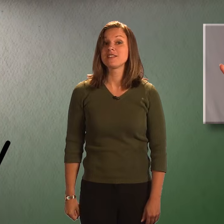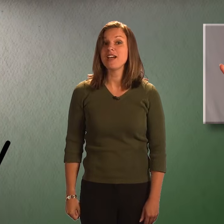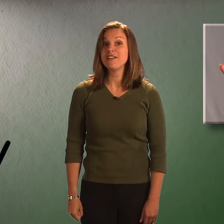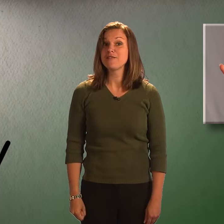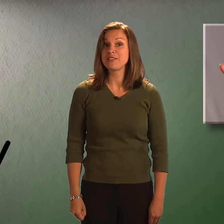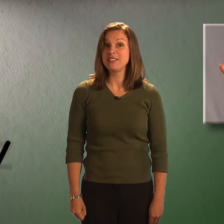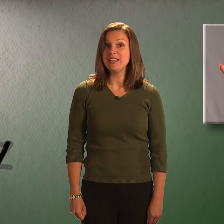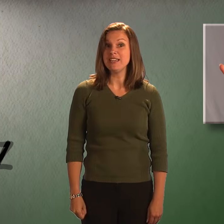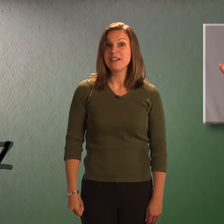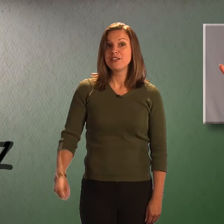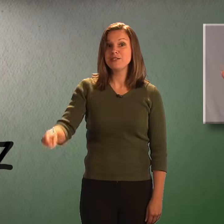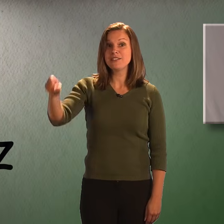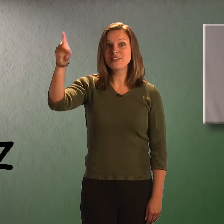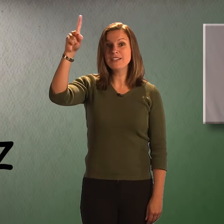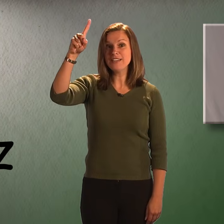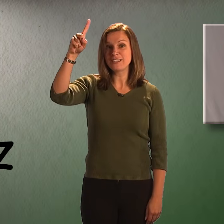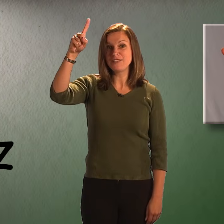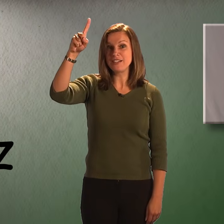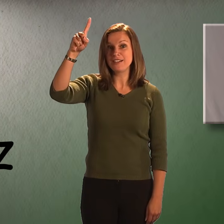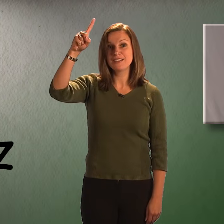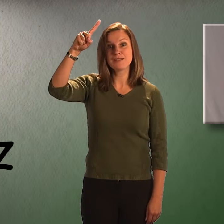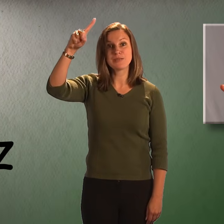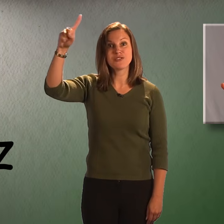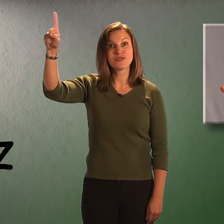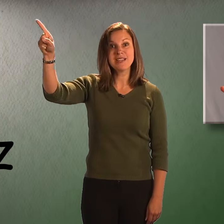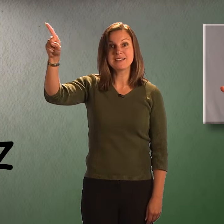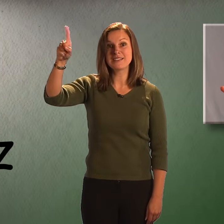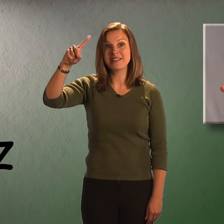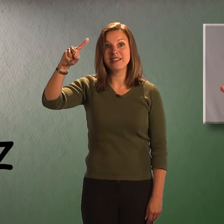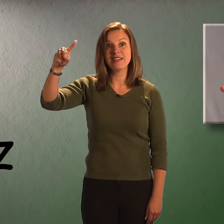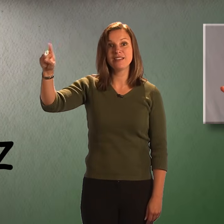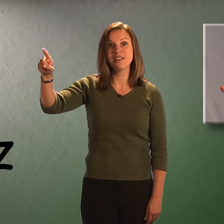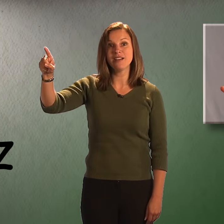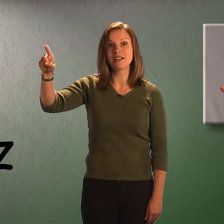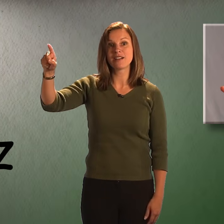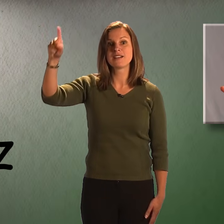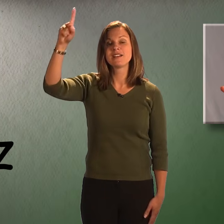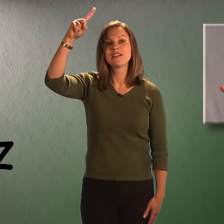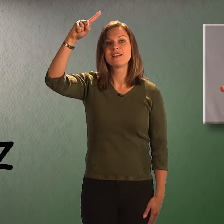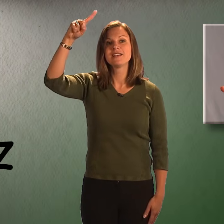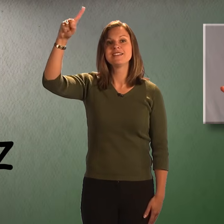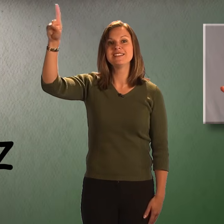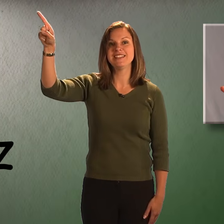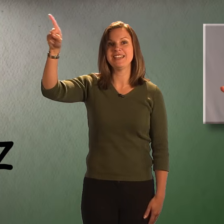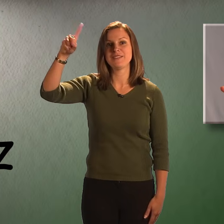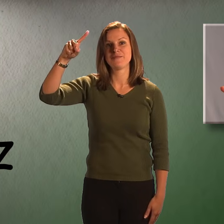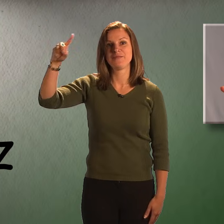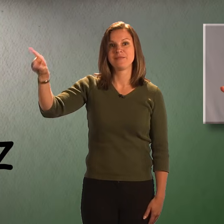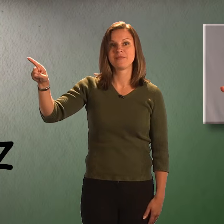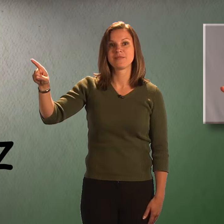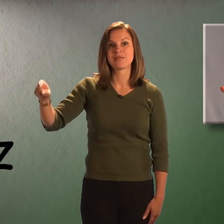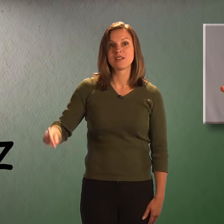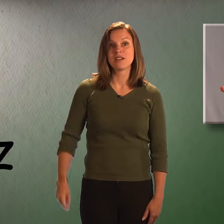The sign for "z" uses your index finger, and simply traces a "z" in the air. "z"